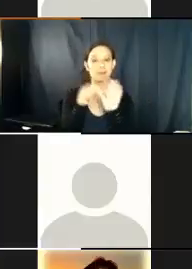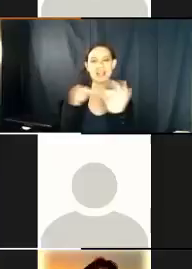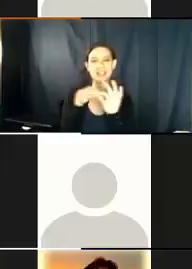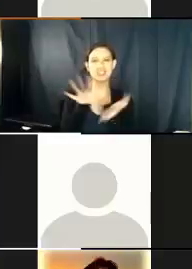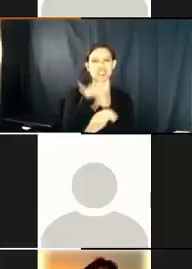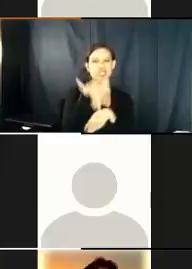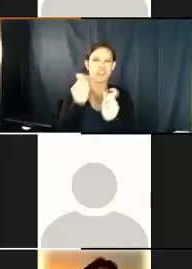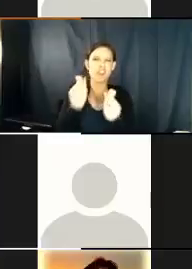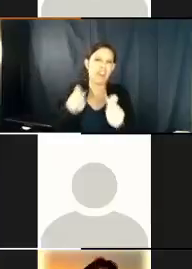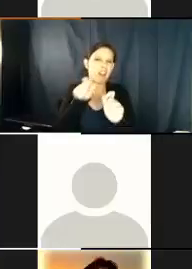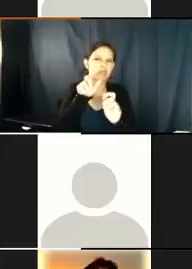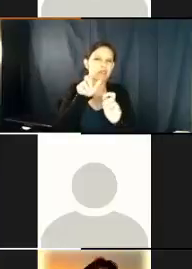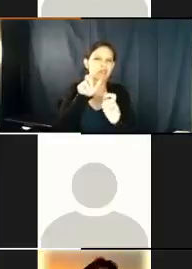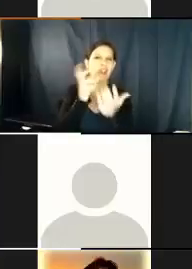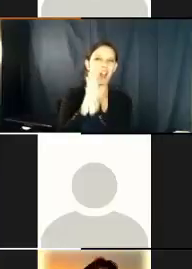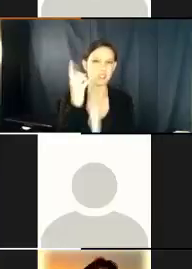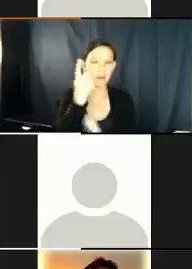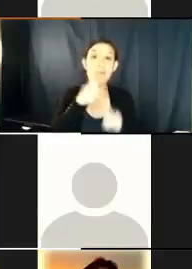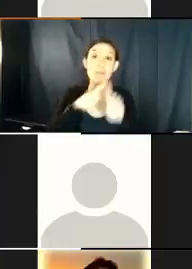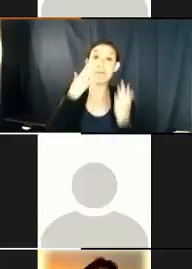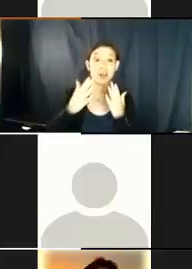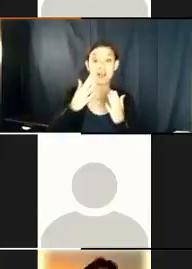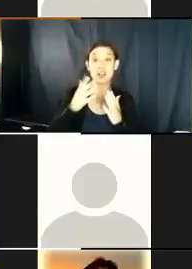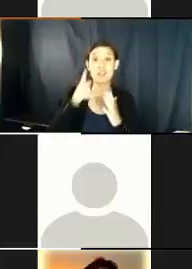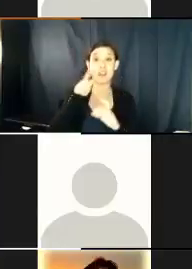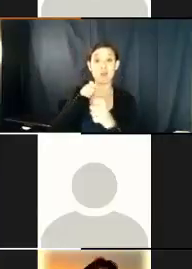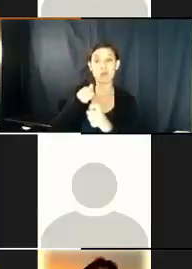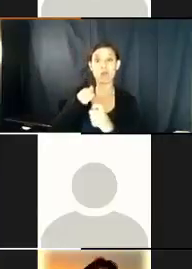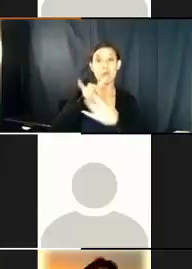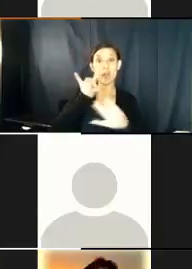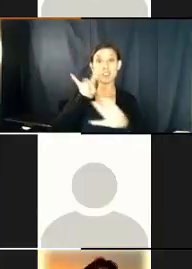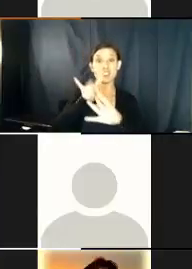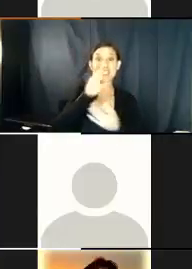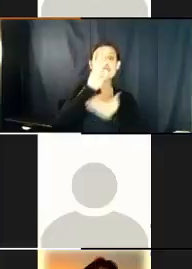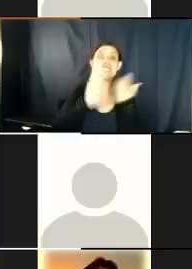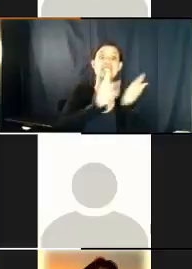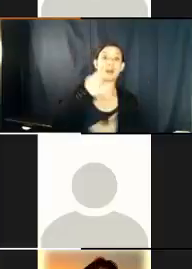But it may be you know six or seven hours before they're able to hear from their teacher because of time difference.